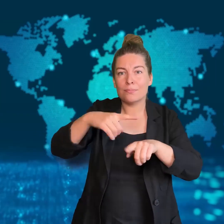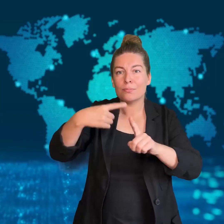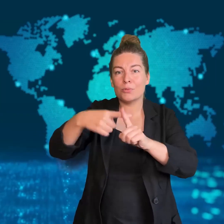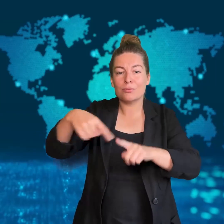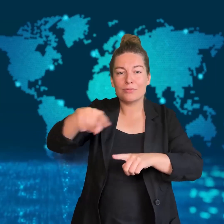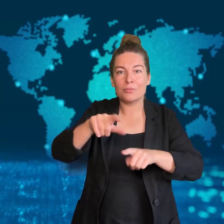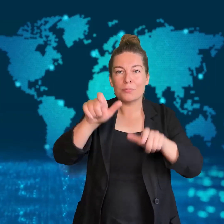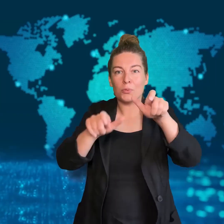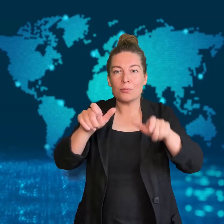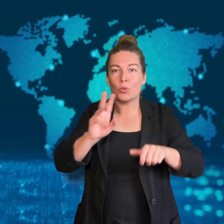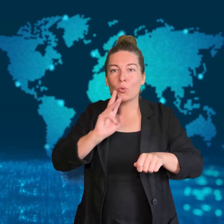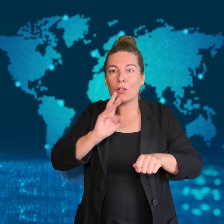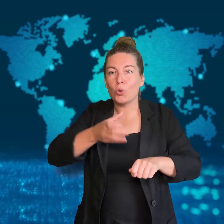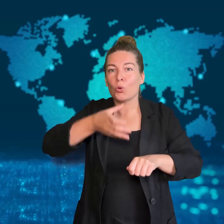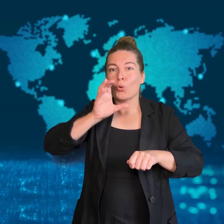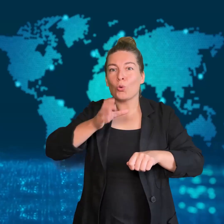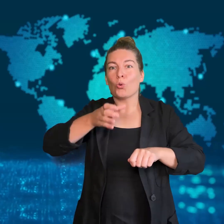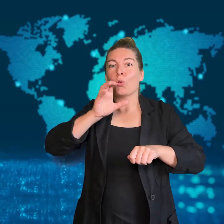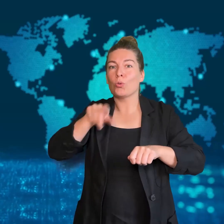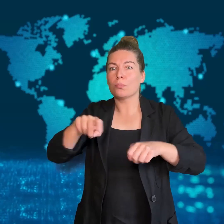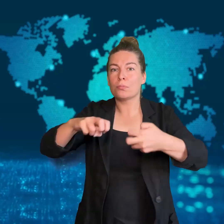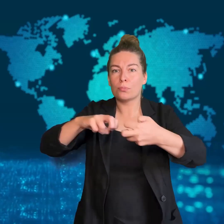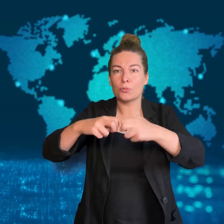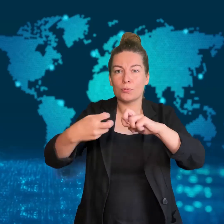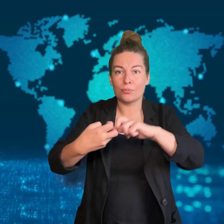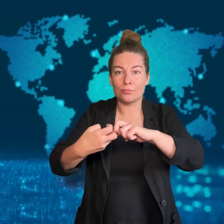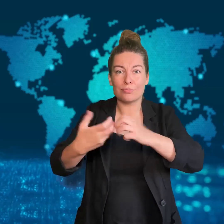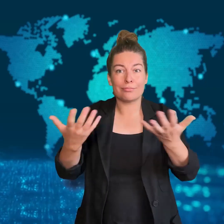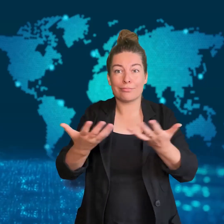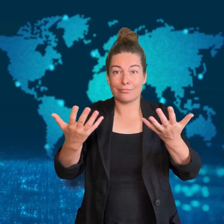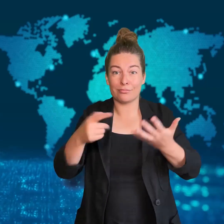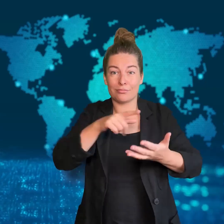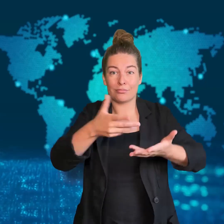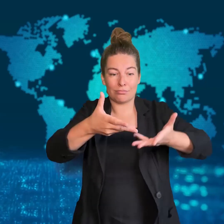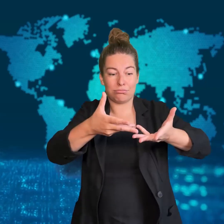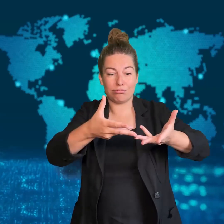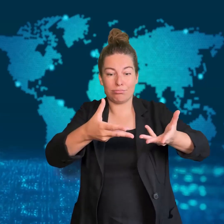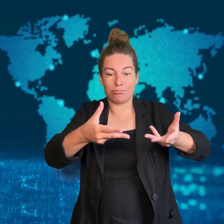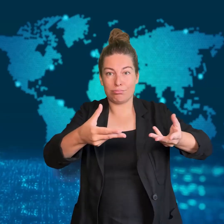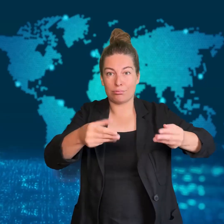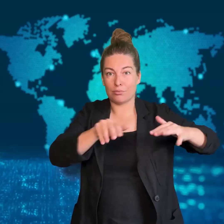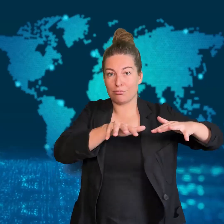and sources of fresh water.